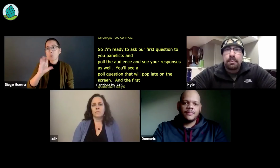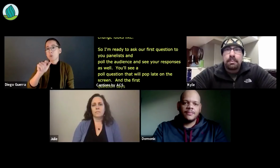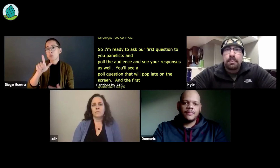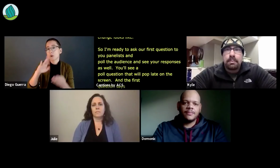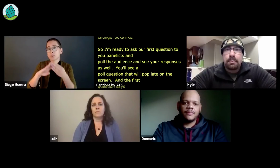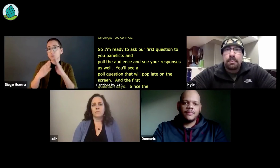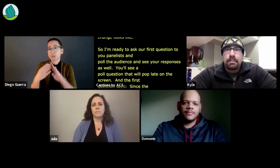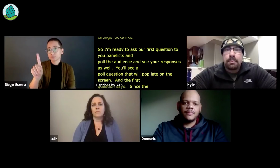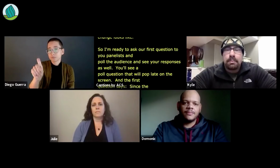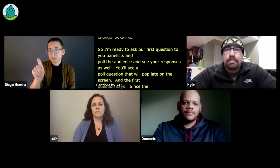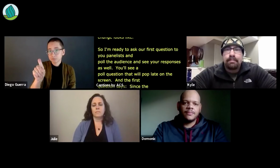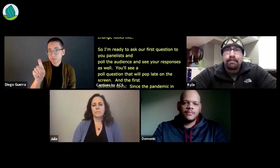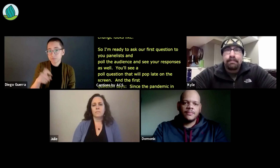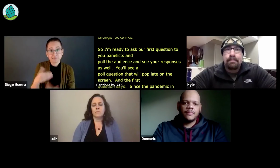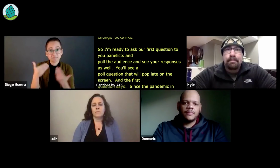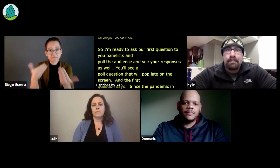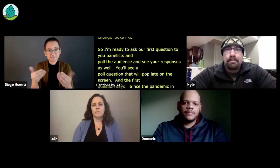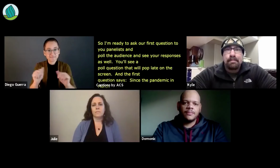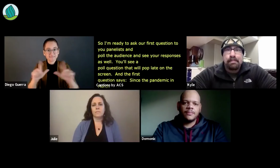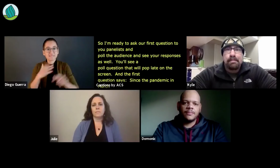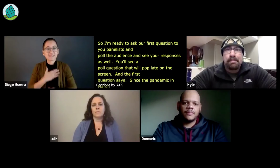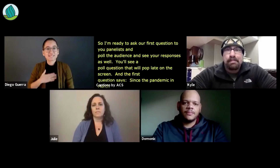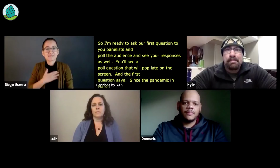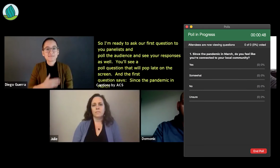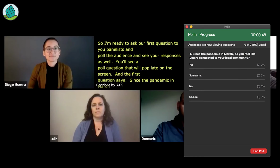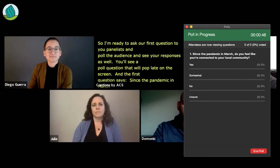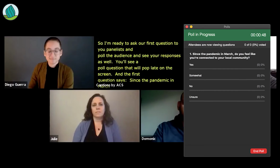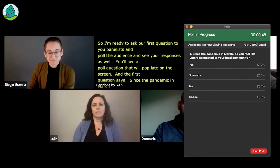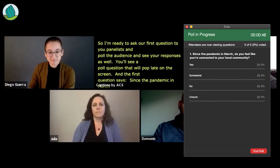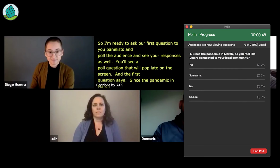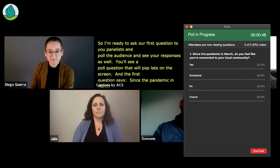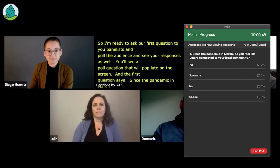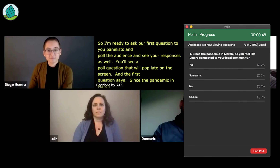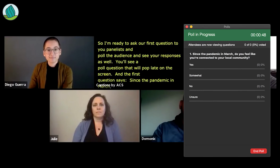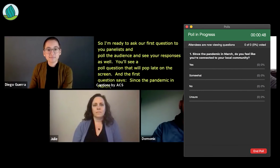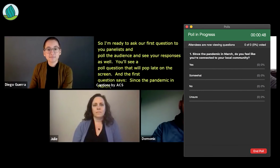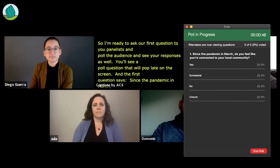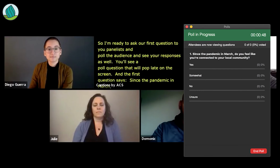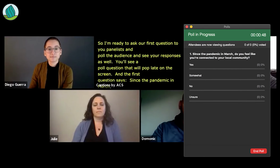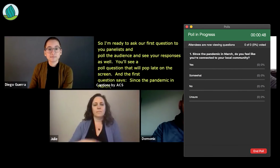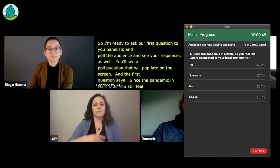do you still feel like you're connected to your local community? And so if we can open up the poll please.